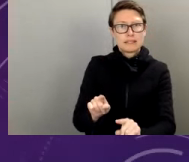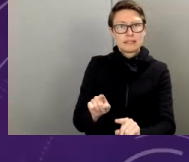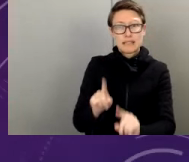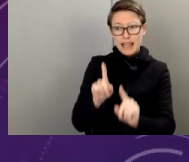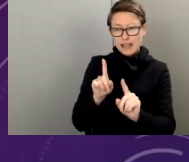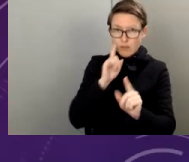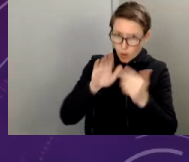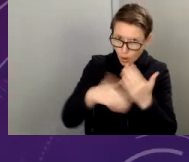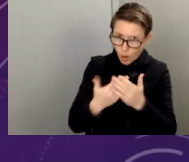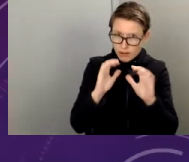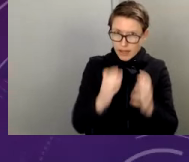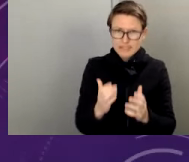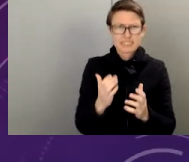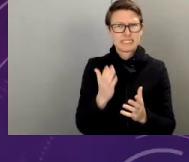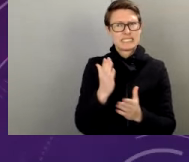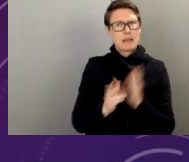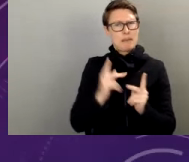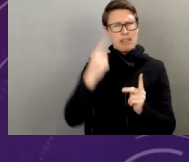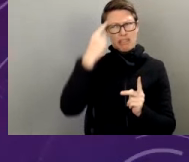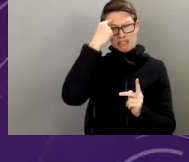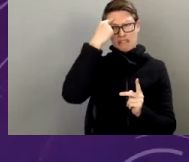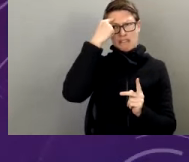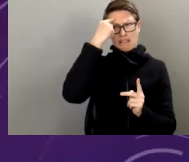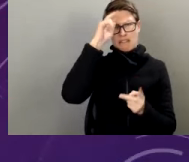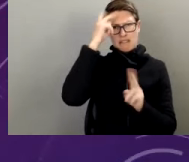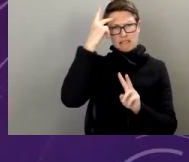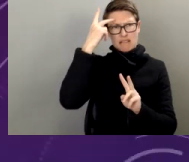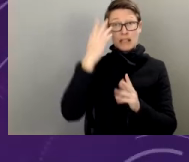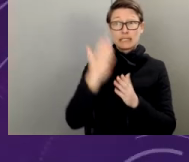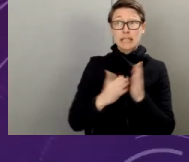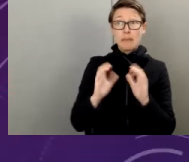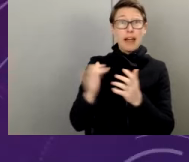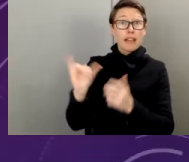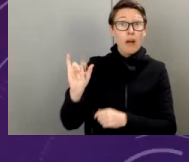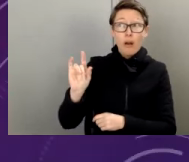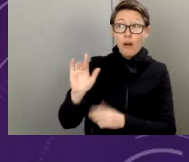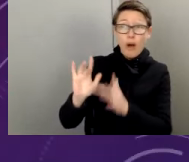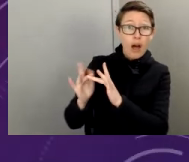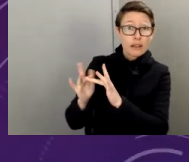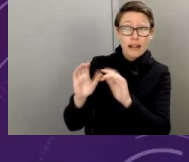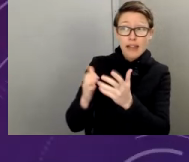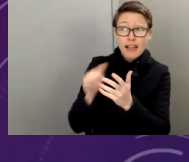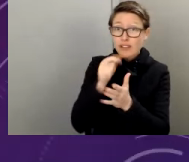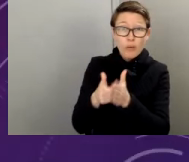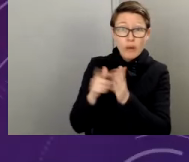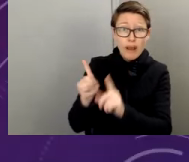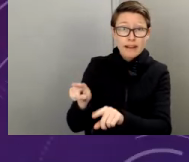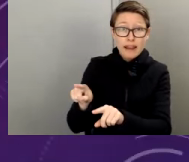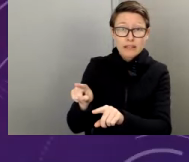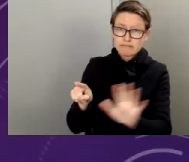There is some misconception that some of the 100% some of the classes, like the online classes, do not require attendance but per state mandate.